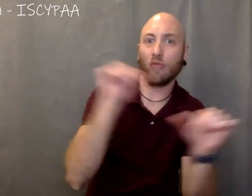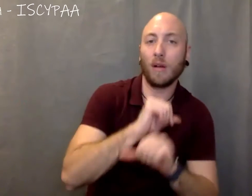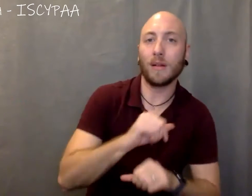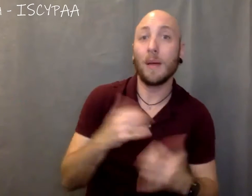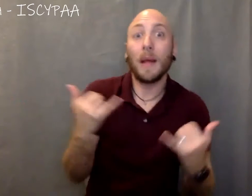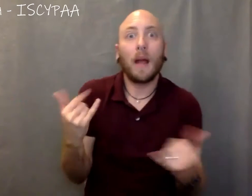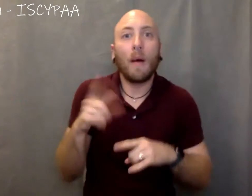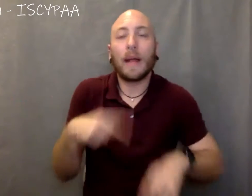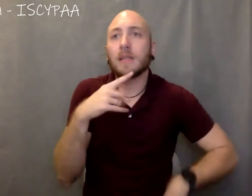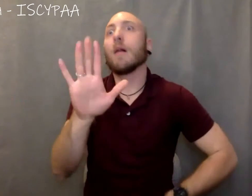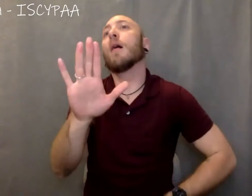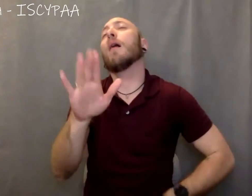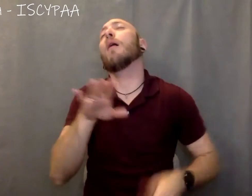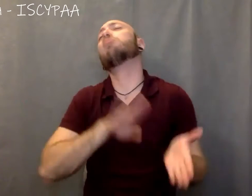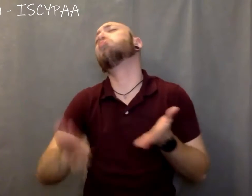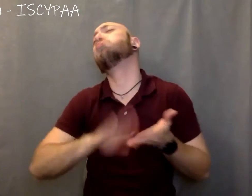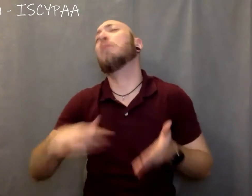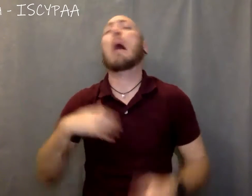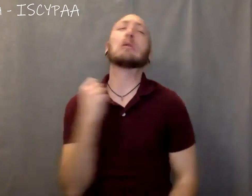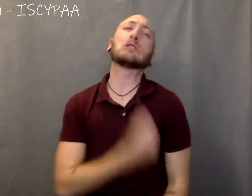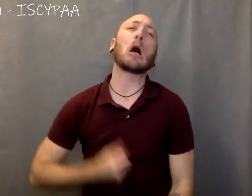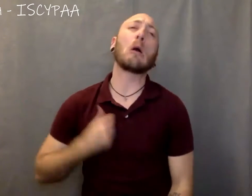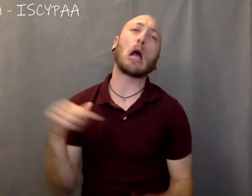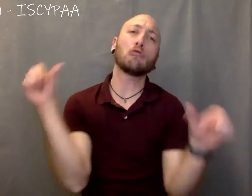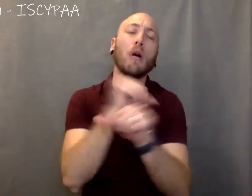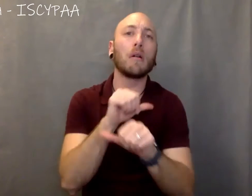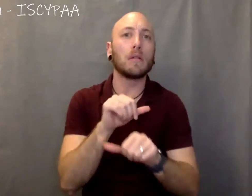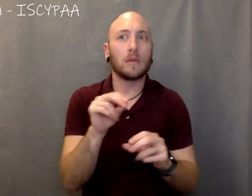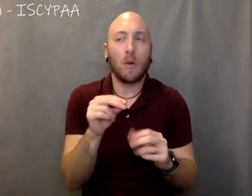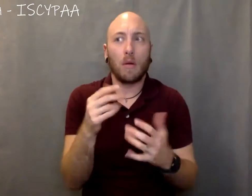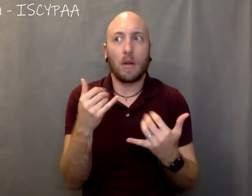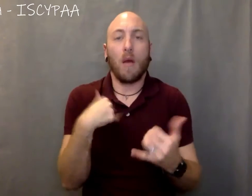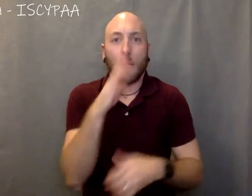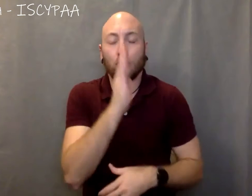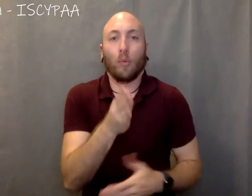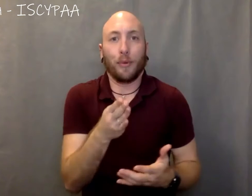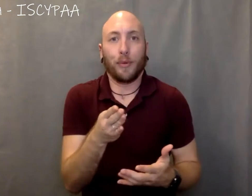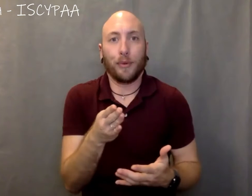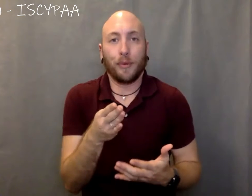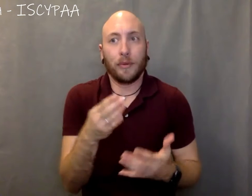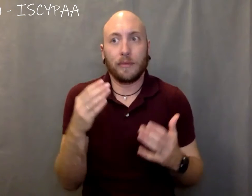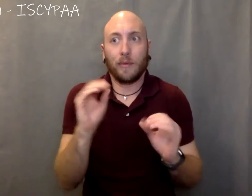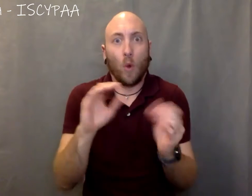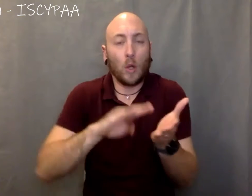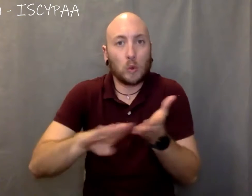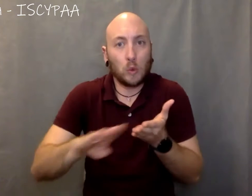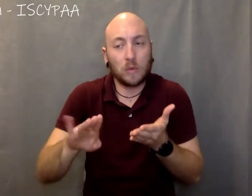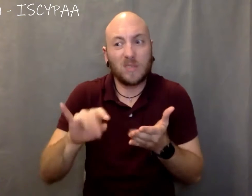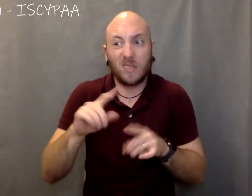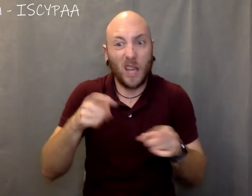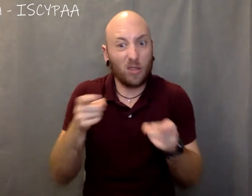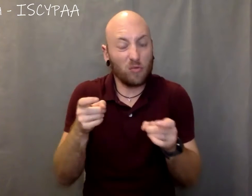I don't have the excuse that I don't have control of my, my, myself, you know, and. And those are